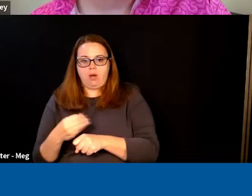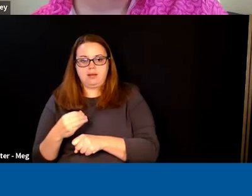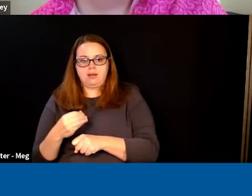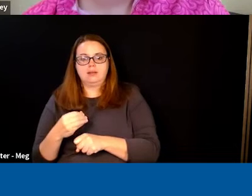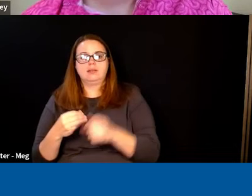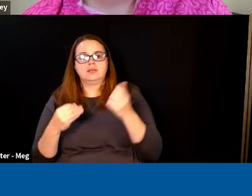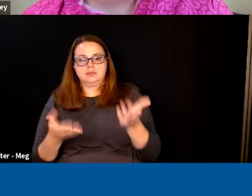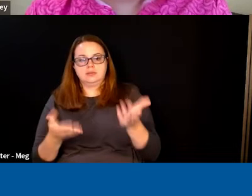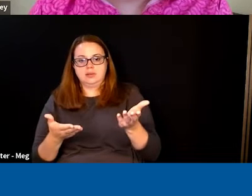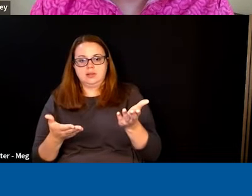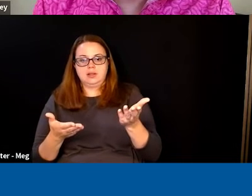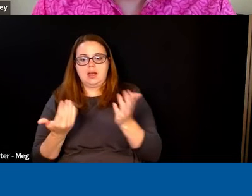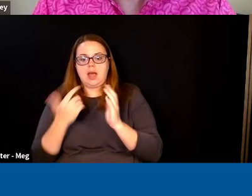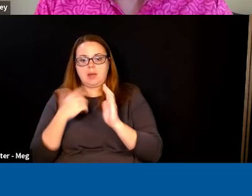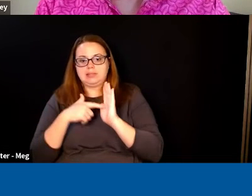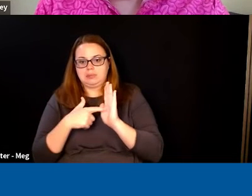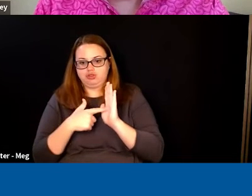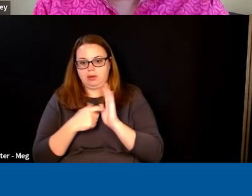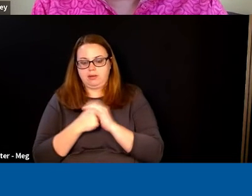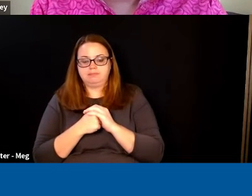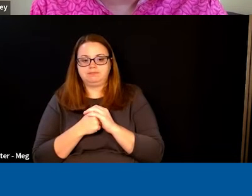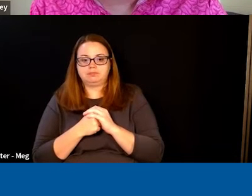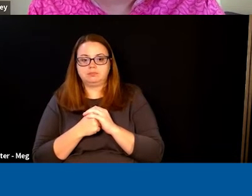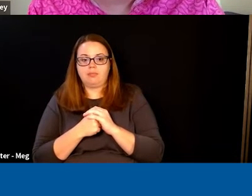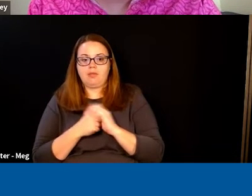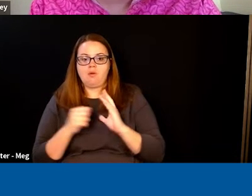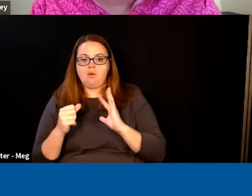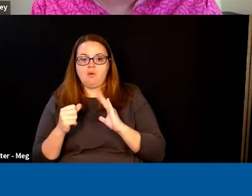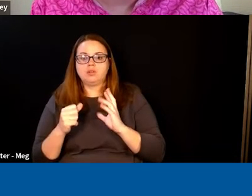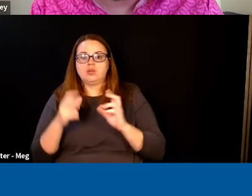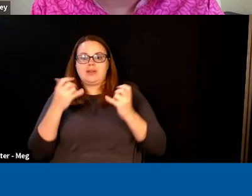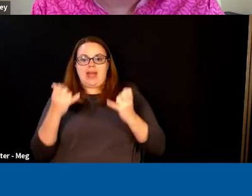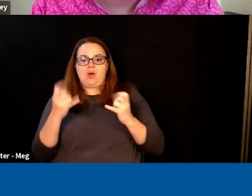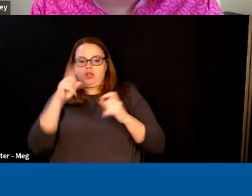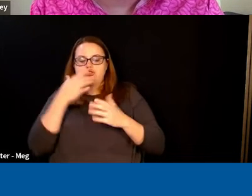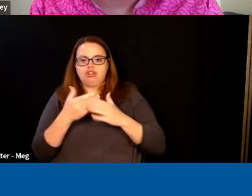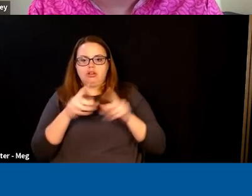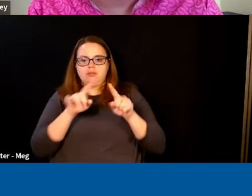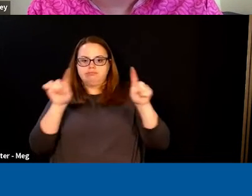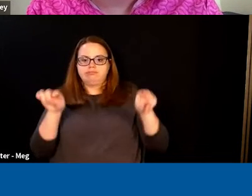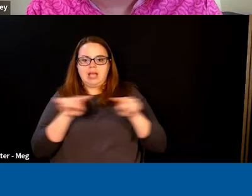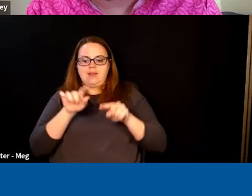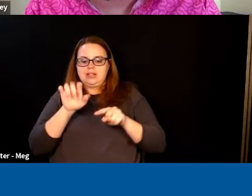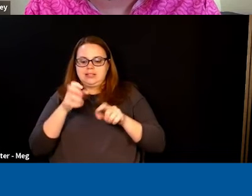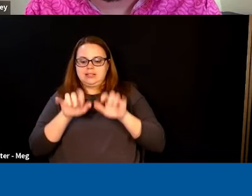again, to kind of demonstrate this. And cool, okay, so this is looking good. We have a text input with an example